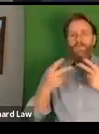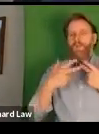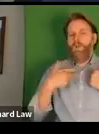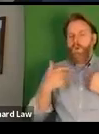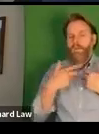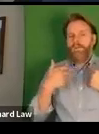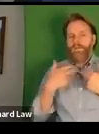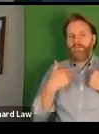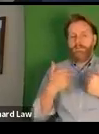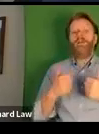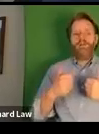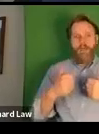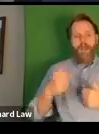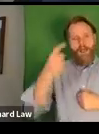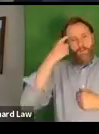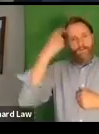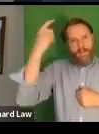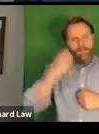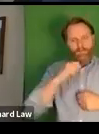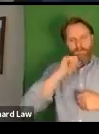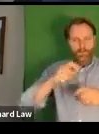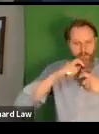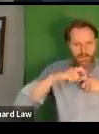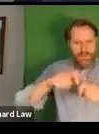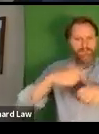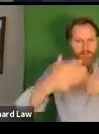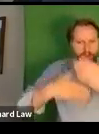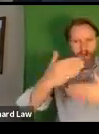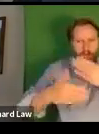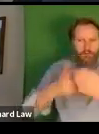proceed over the course of the next few months against every other department